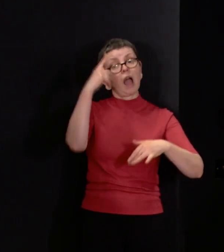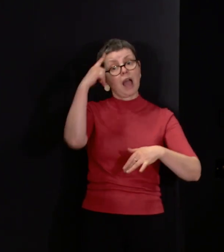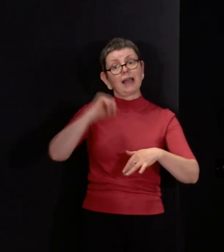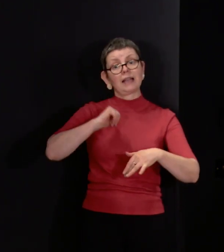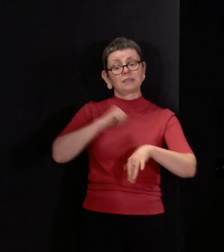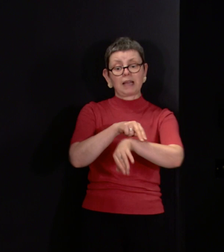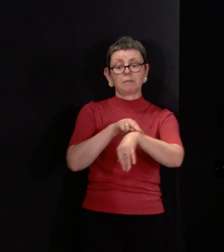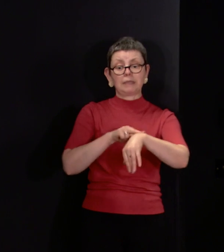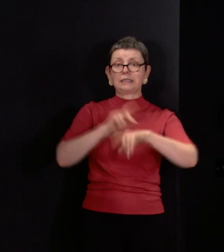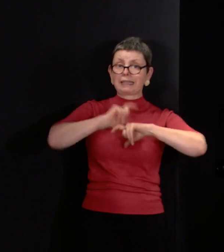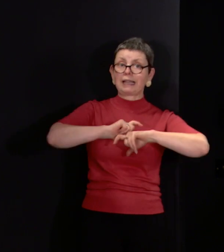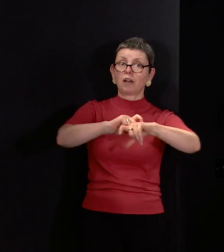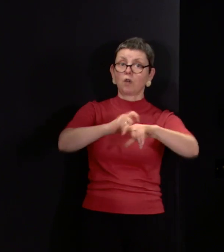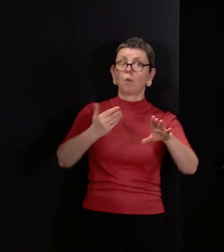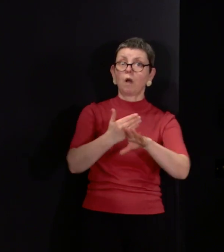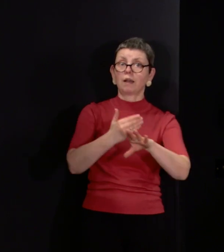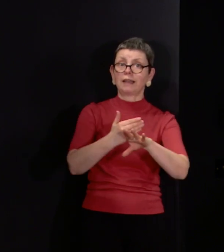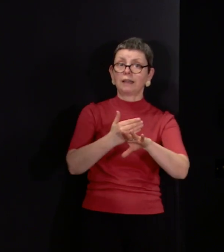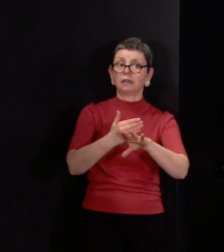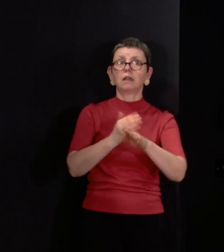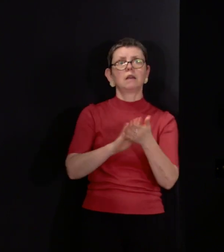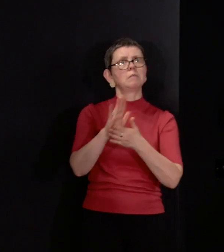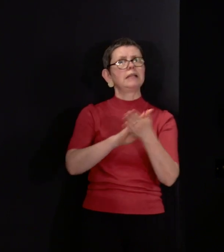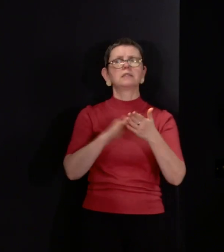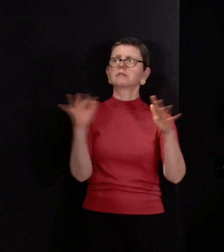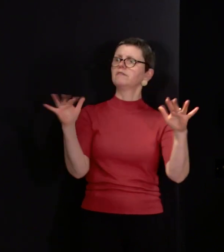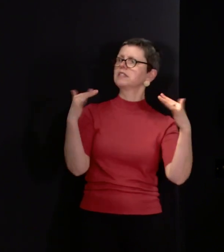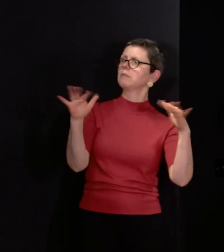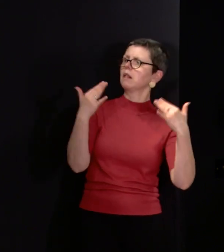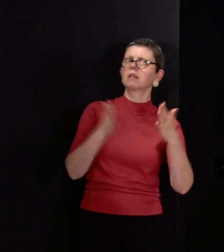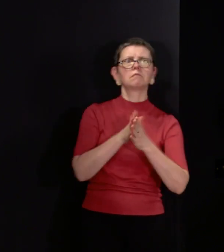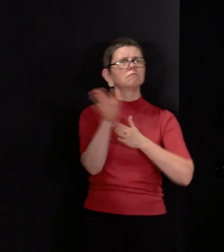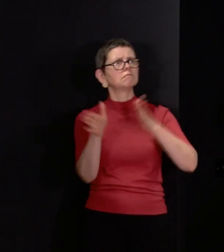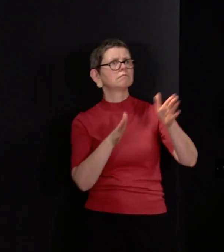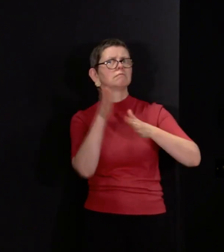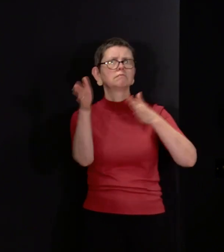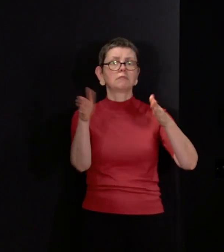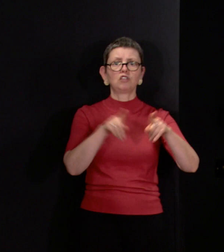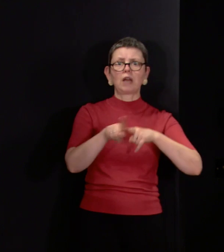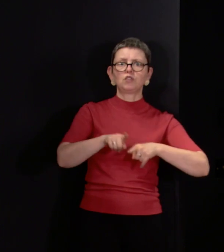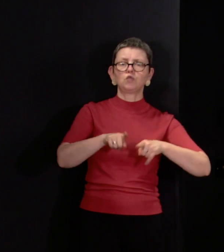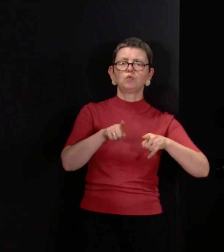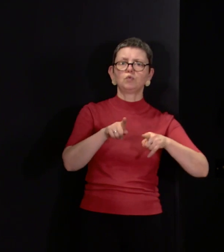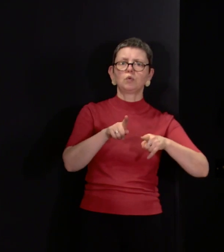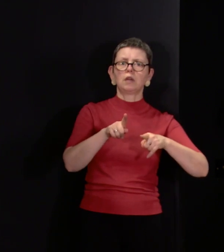doing what they have been doing, which is to have visibility, to have preventative engagement